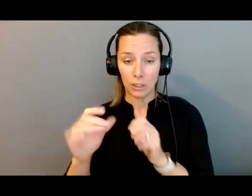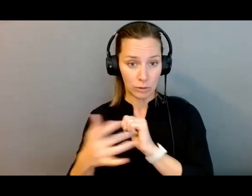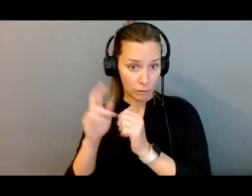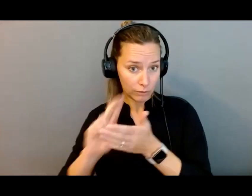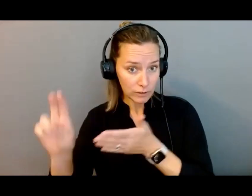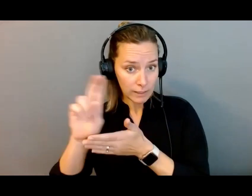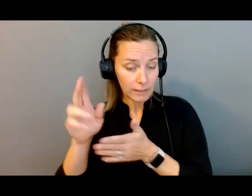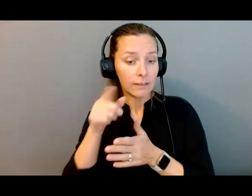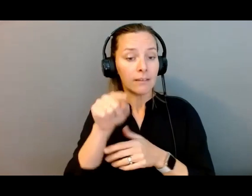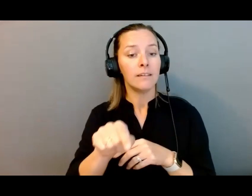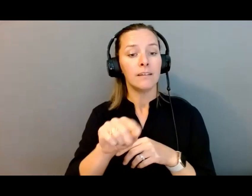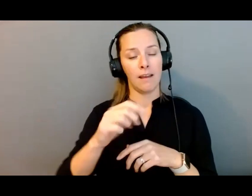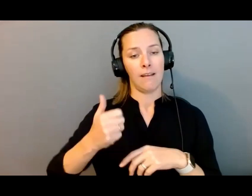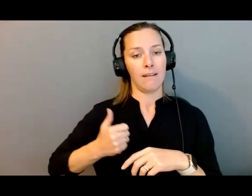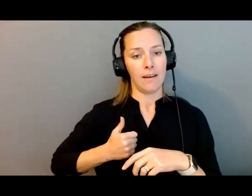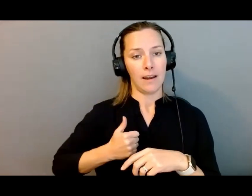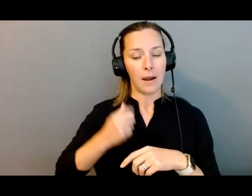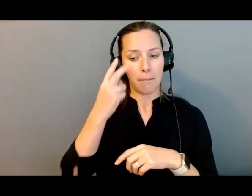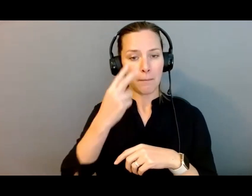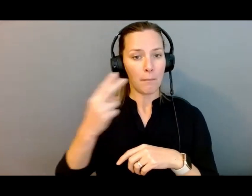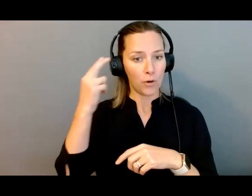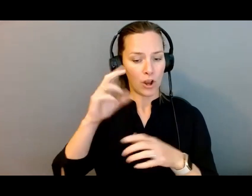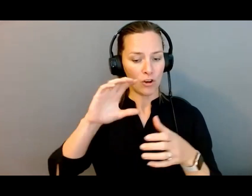and the Canadian Memorial Chiropractic College.